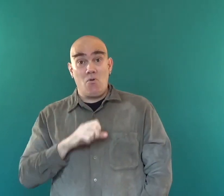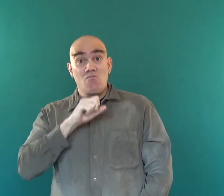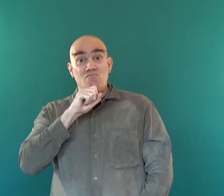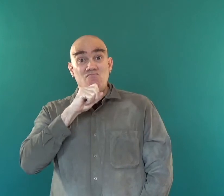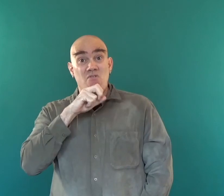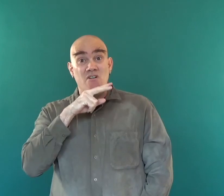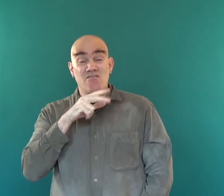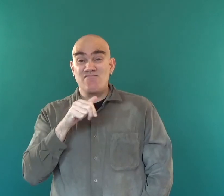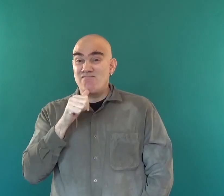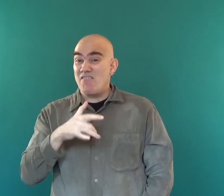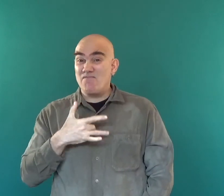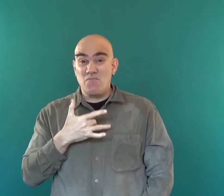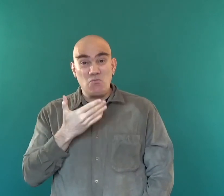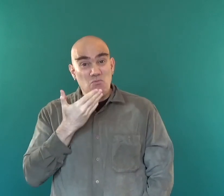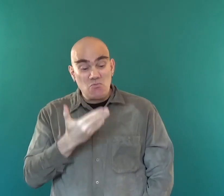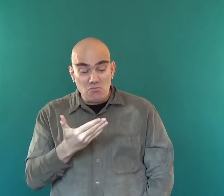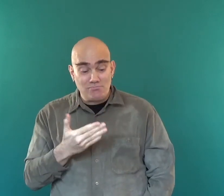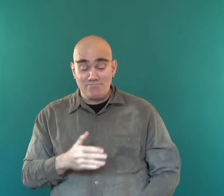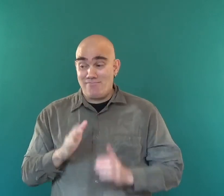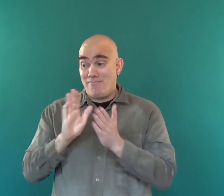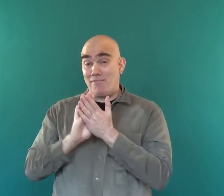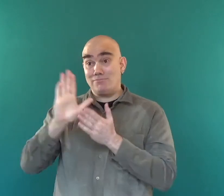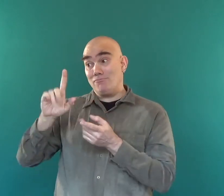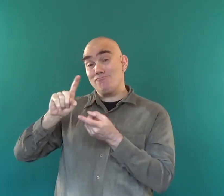The frog was not feeling well. He asked his friend